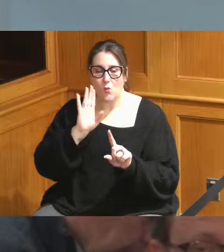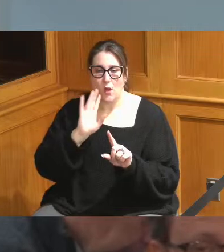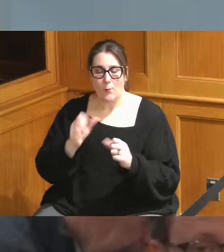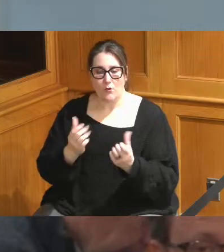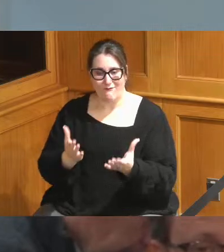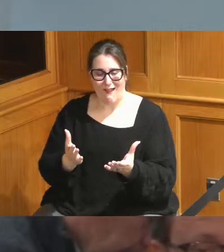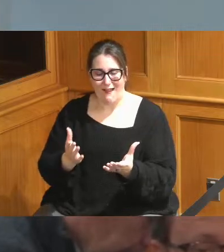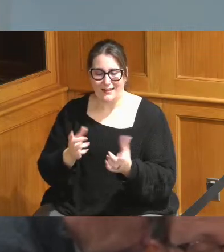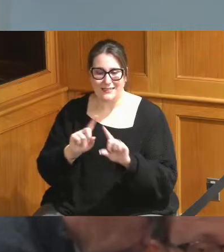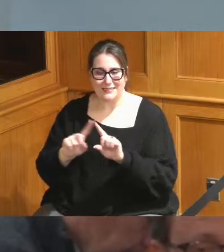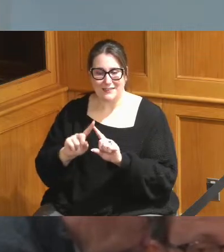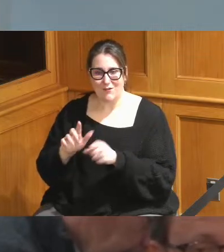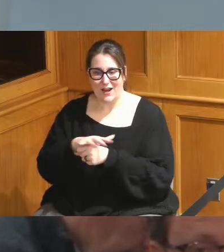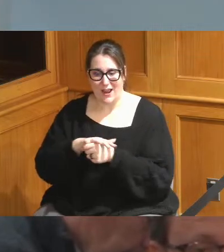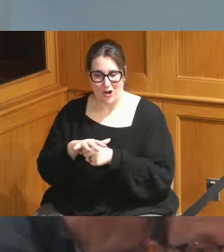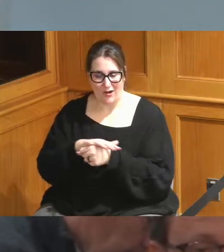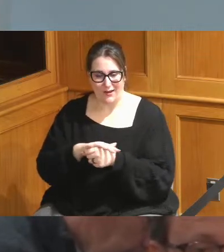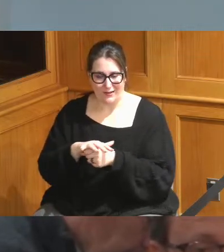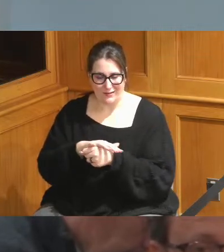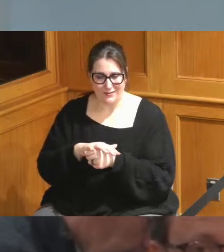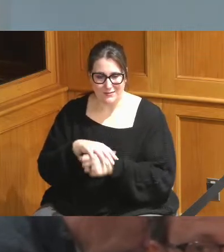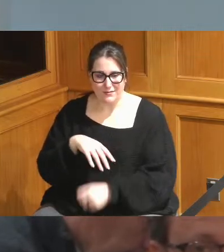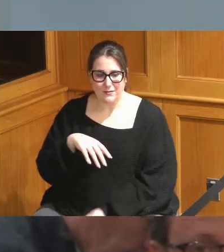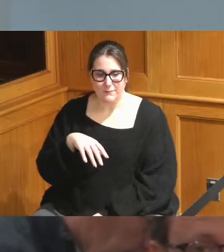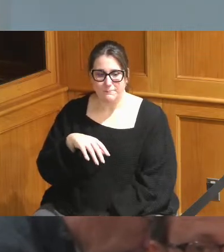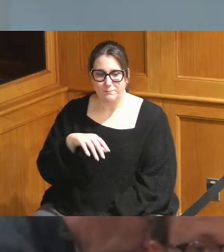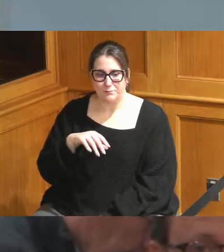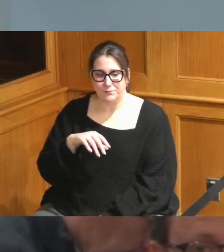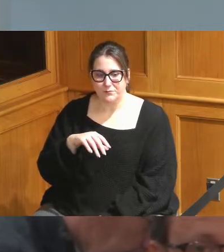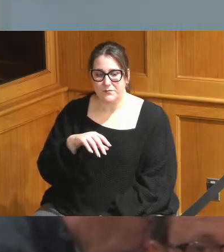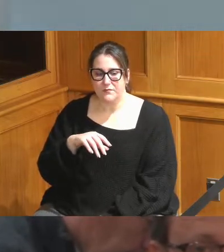And then finally, and I do think it is around a component around acknowledging that the Paycor